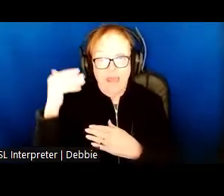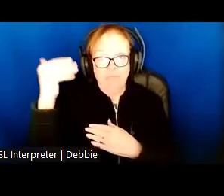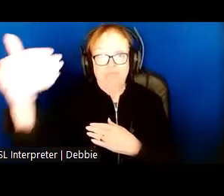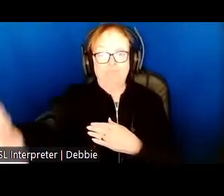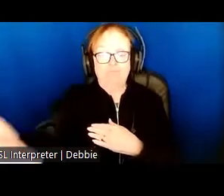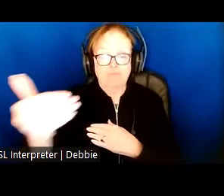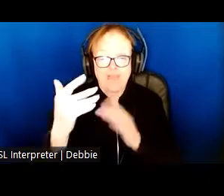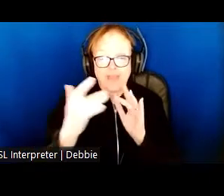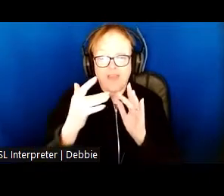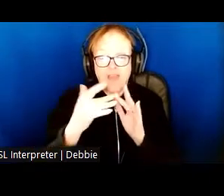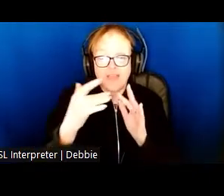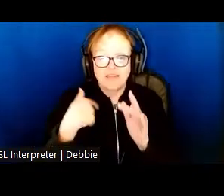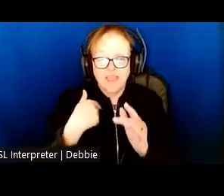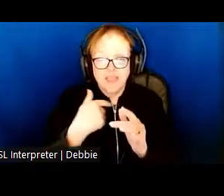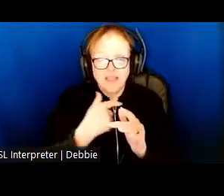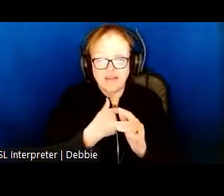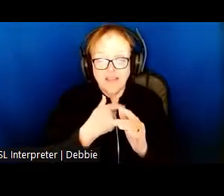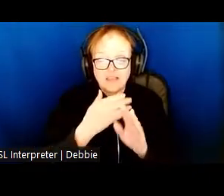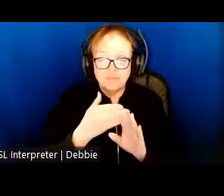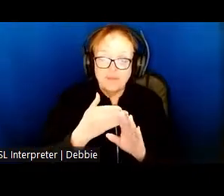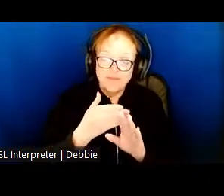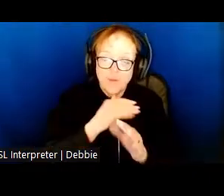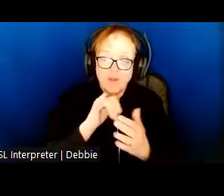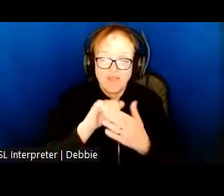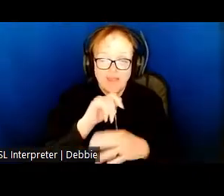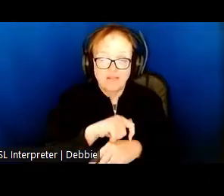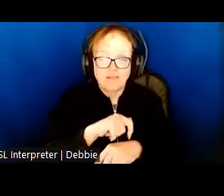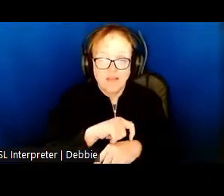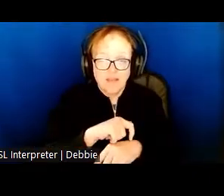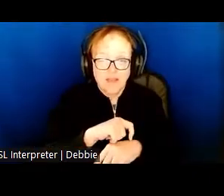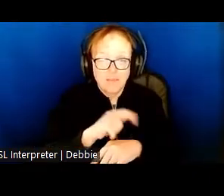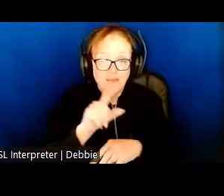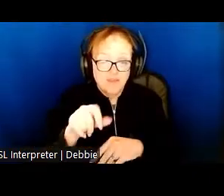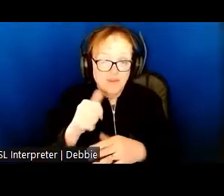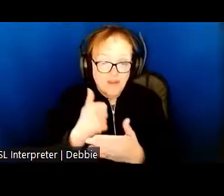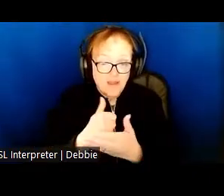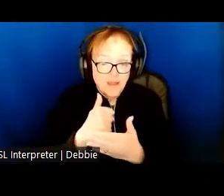advance of the deadline if you need any assistance, and please also feel free to reach out to